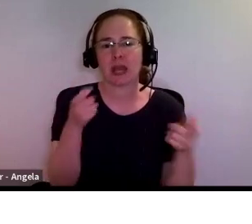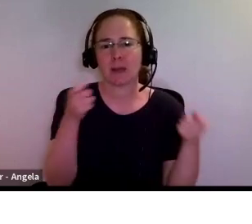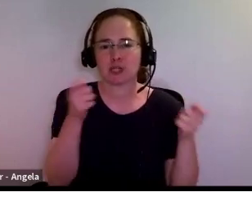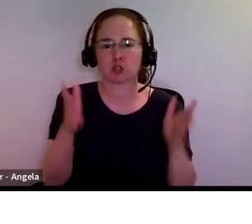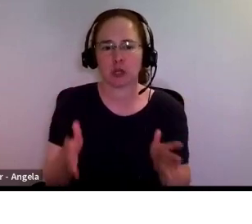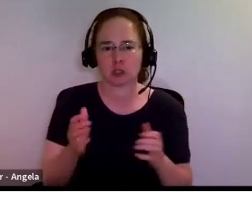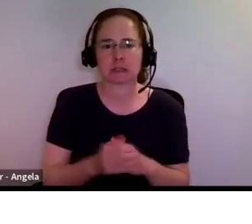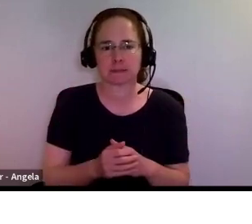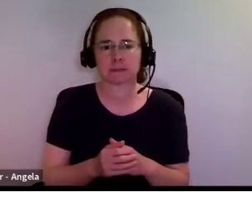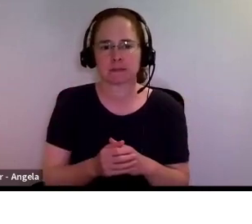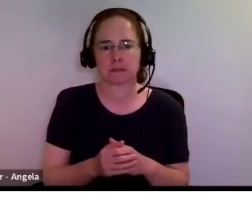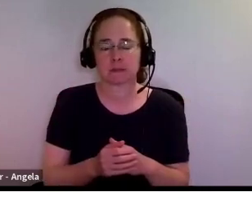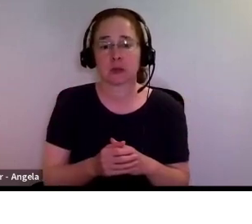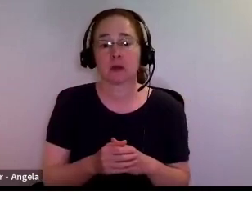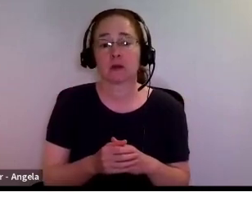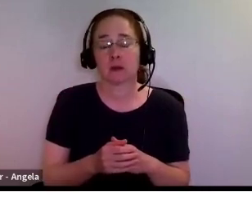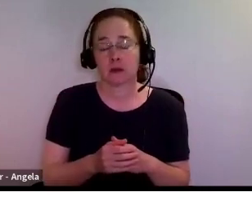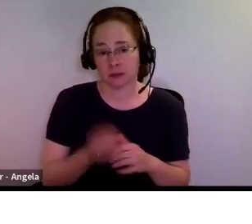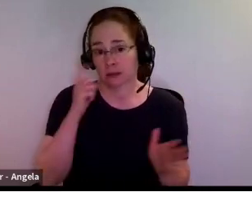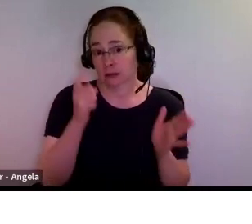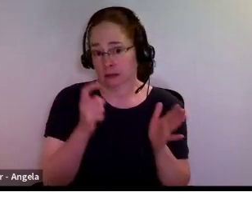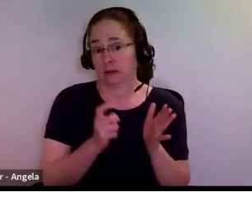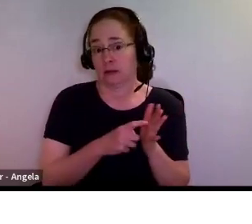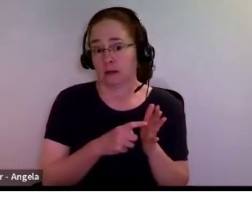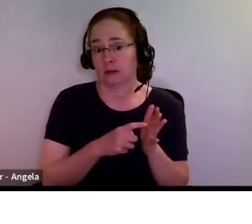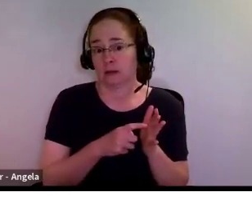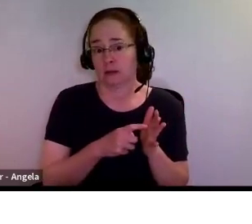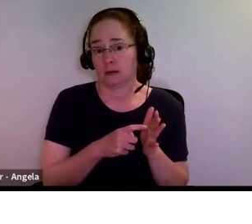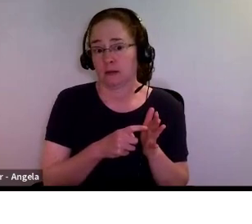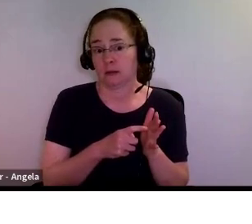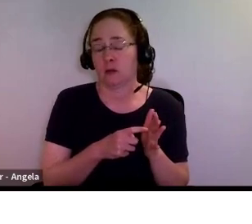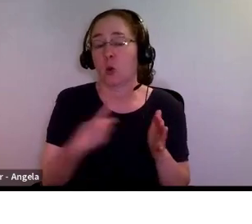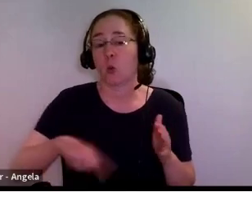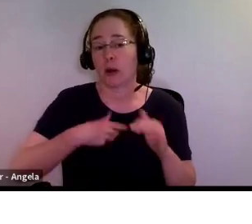administrators. As you see, we are in partnership with the